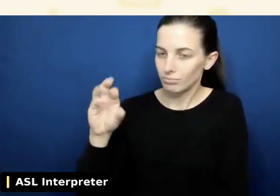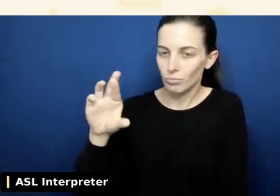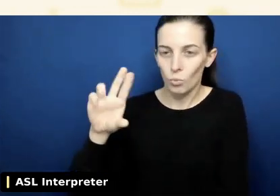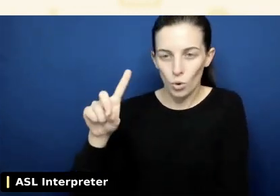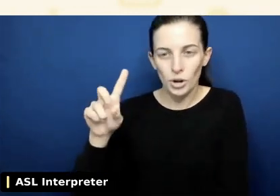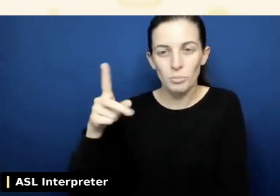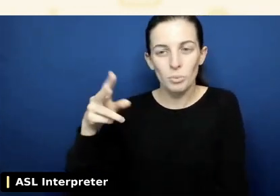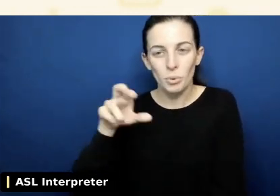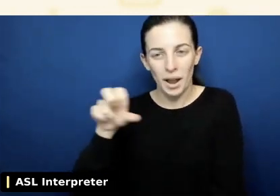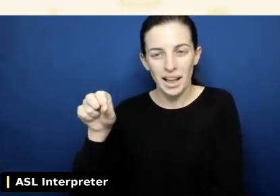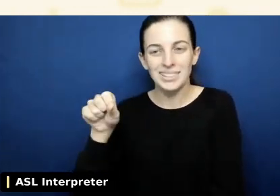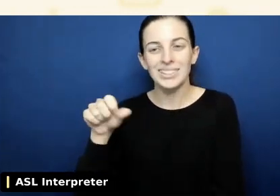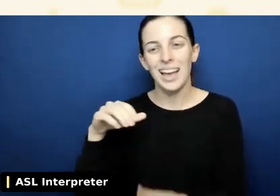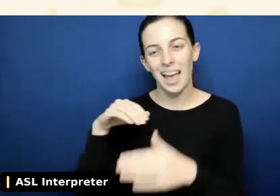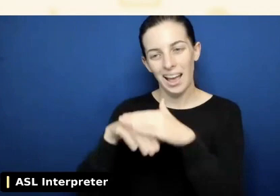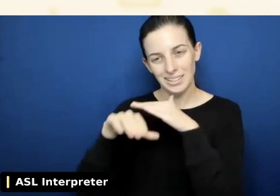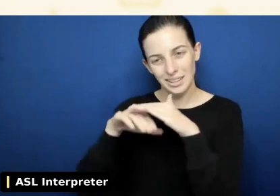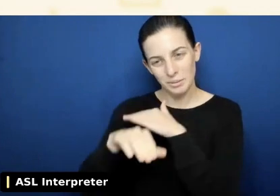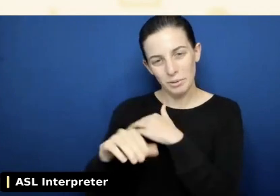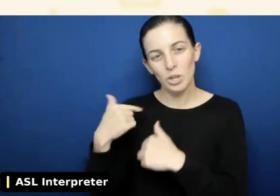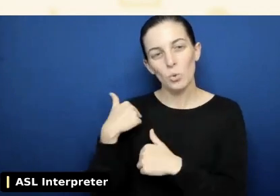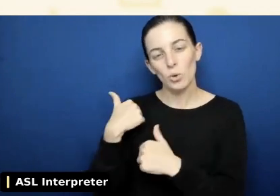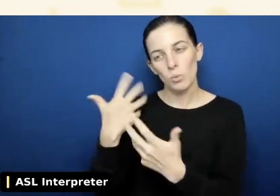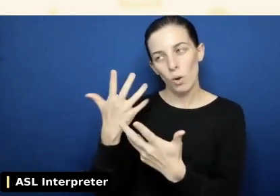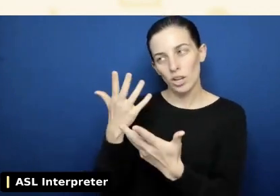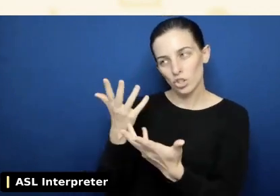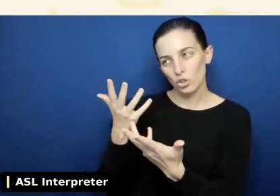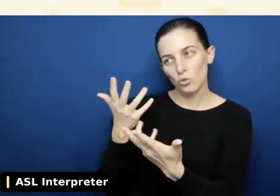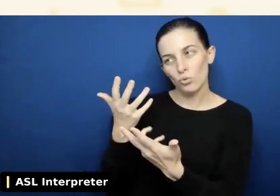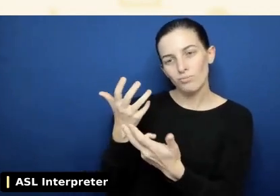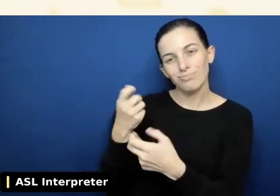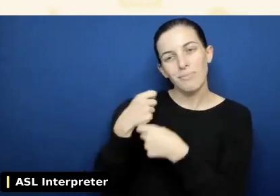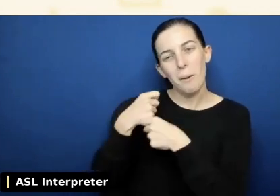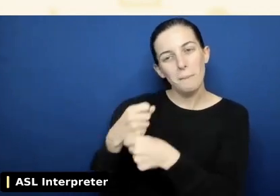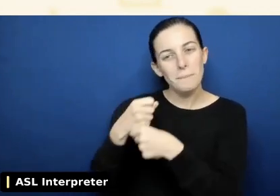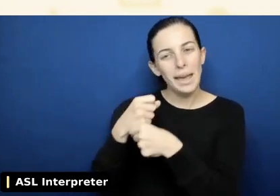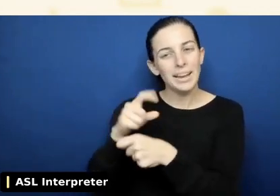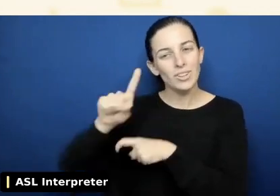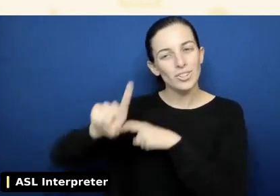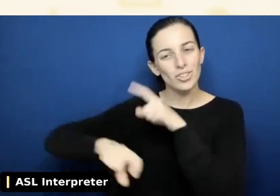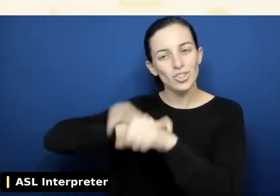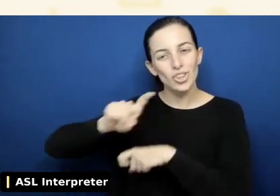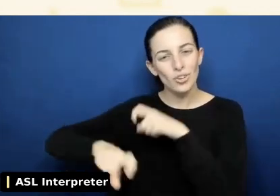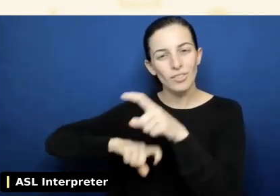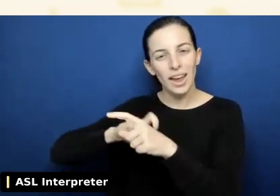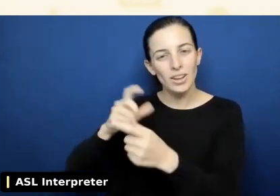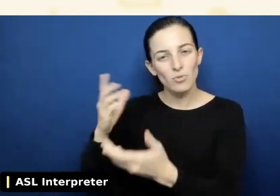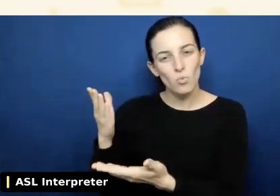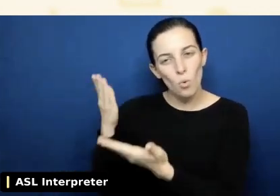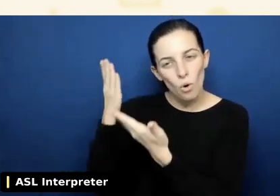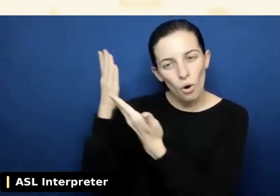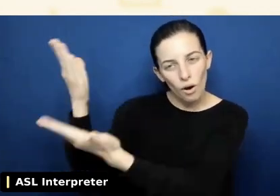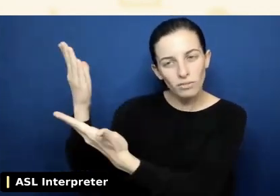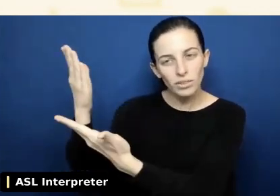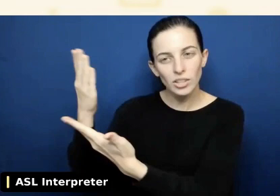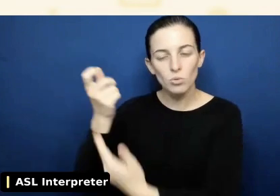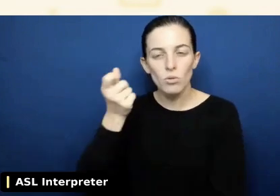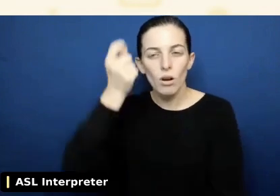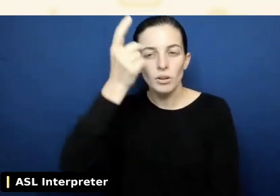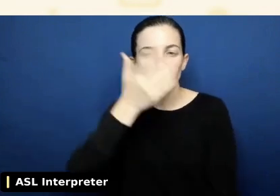on facilitating a survey or offering a survey to better understand